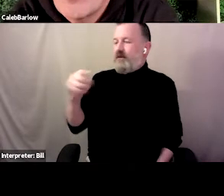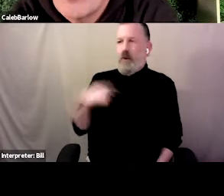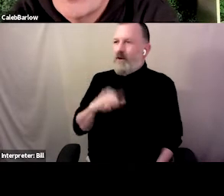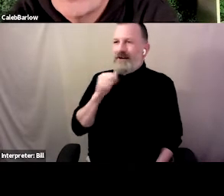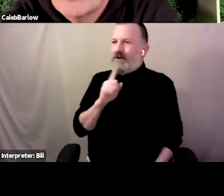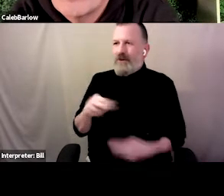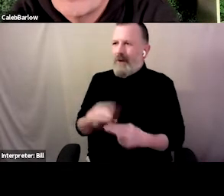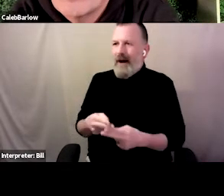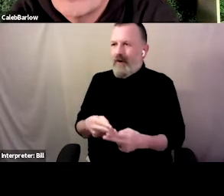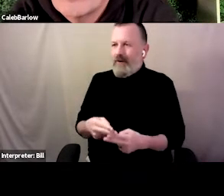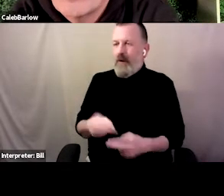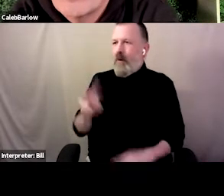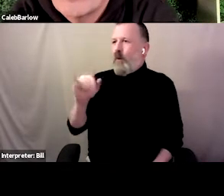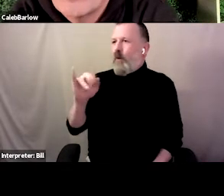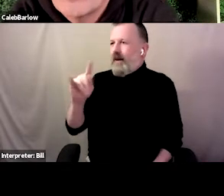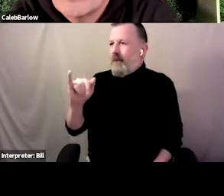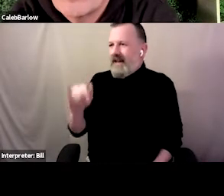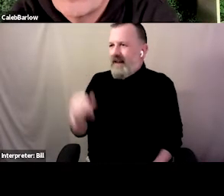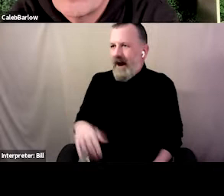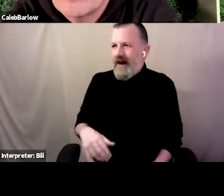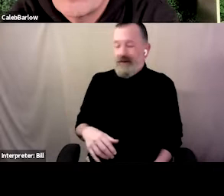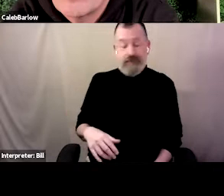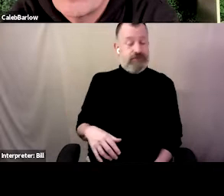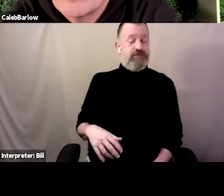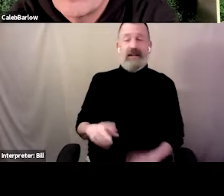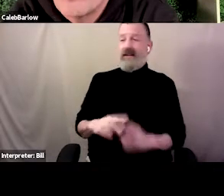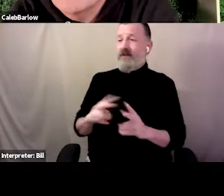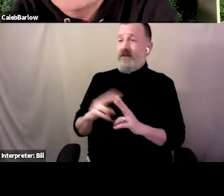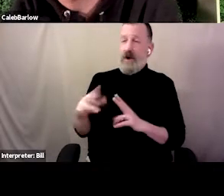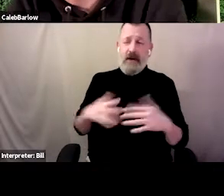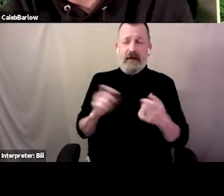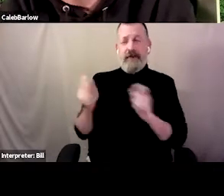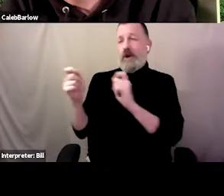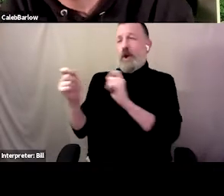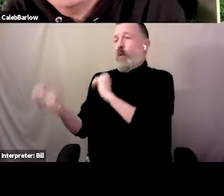or Wikipedia or, you know, it's such a fluid state. CalebBarlow: And that's what let's just make something up.